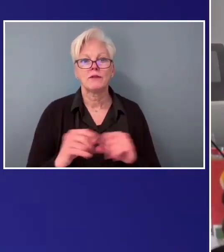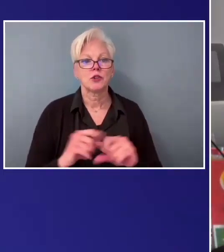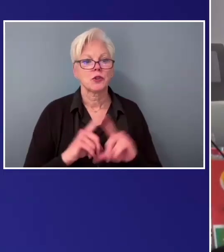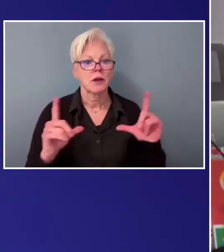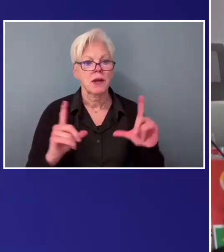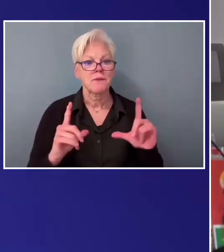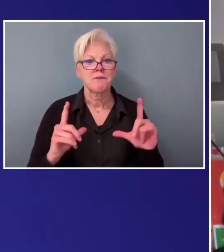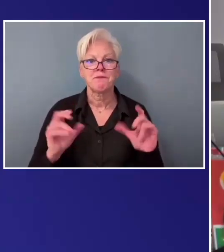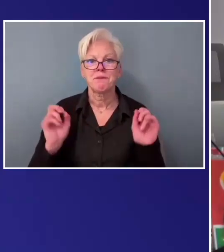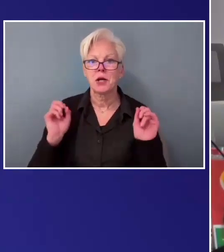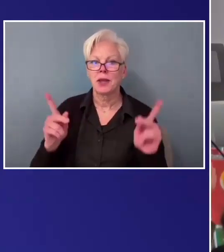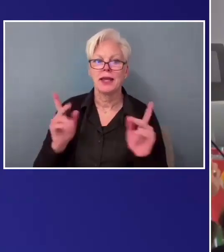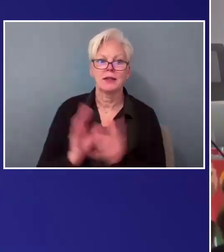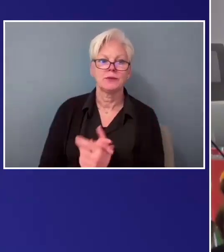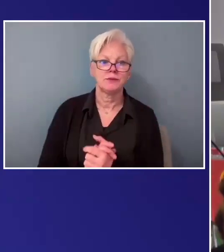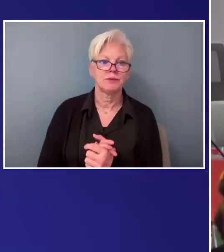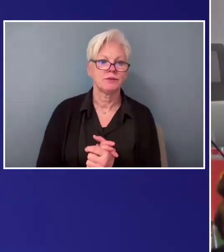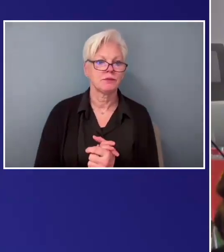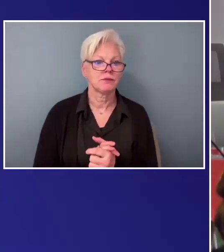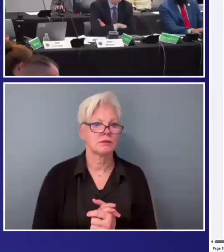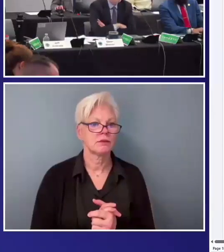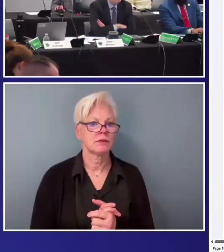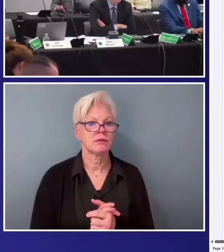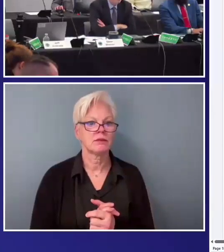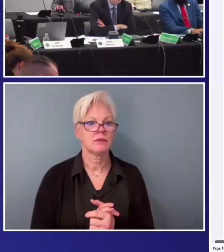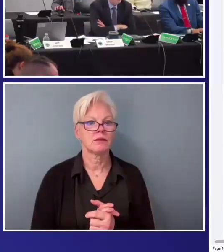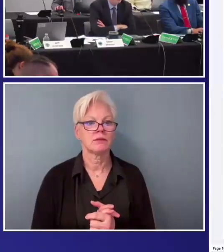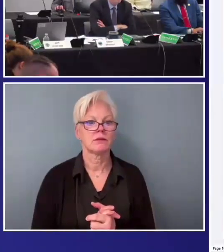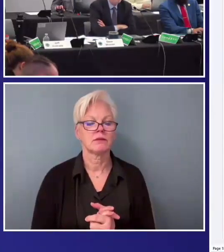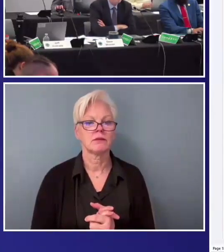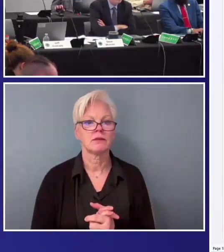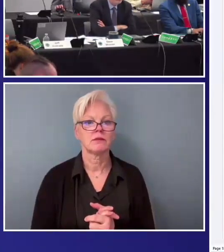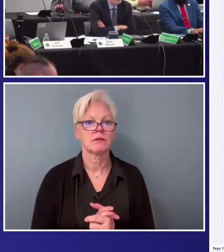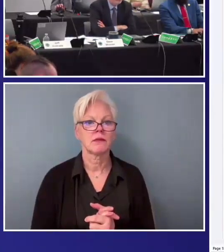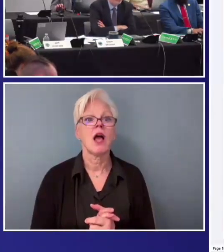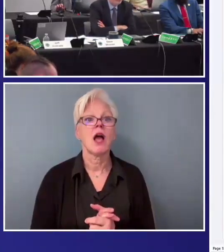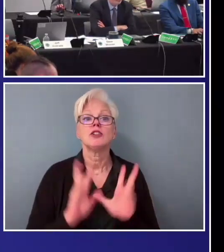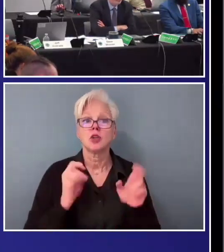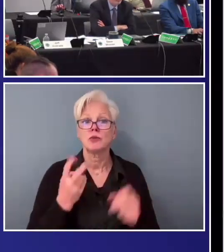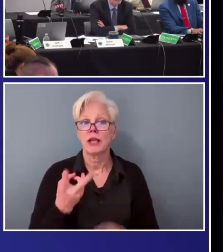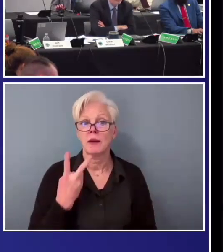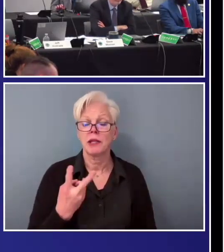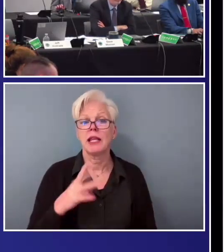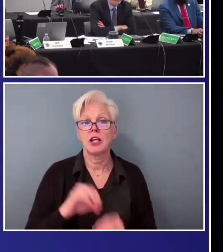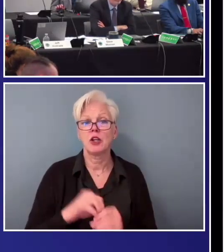Okay, so here we are in topic two, which only includes one section of the